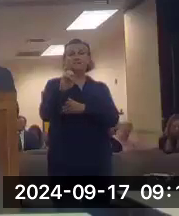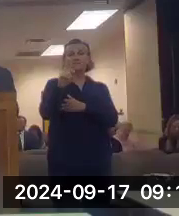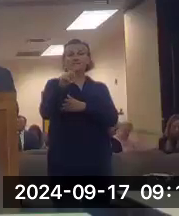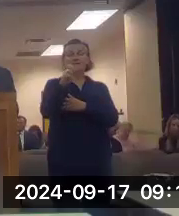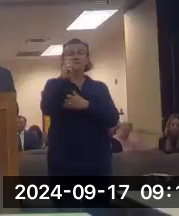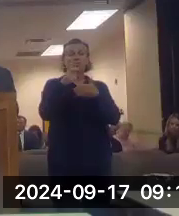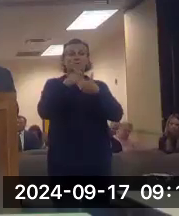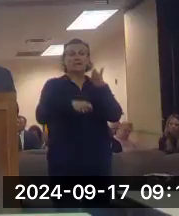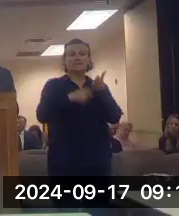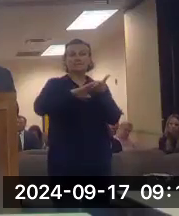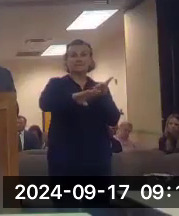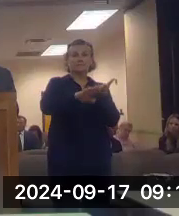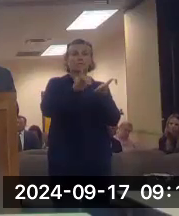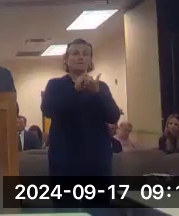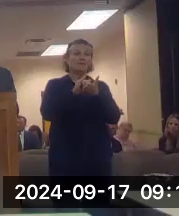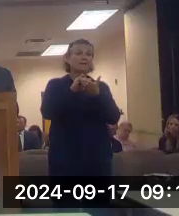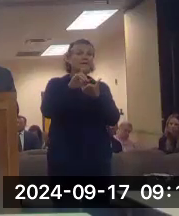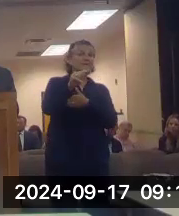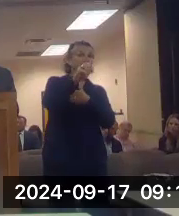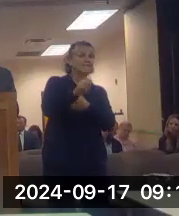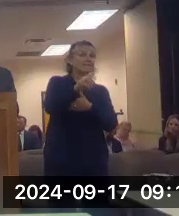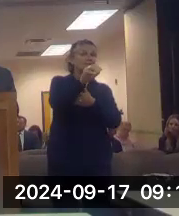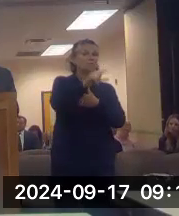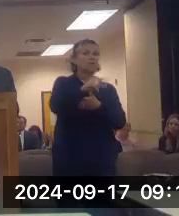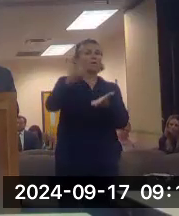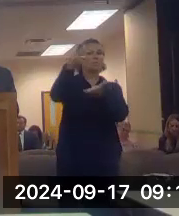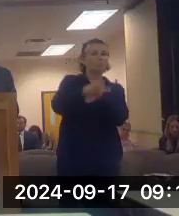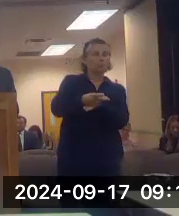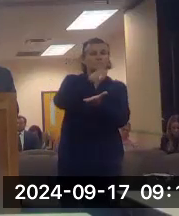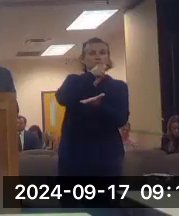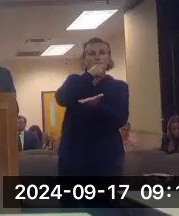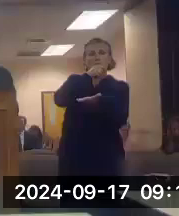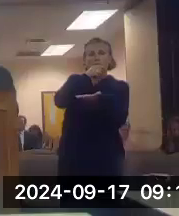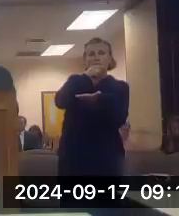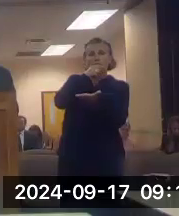Reginald Parson: the date, the Dol approves the private option application.